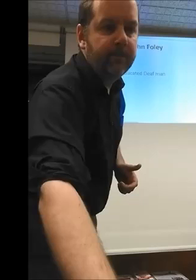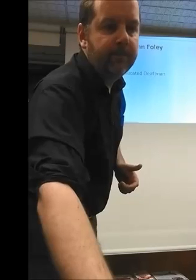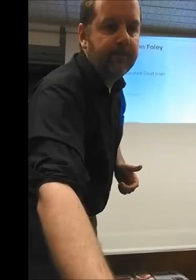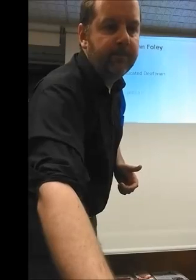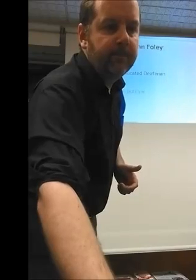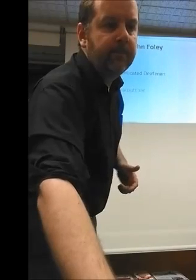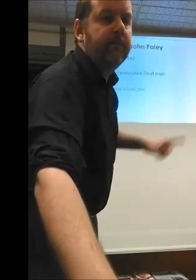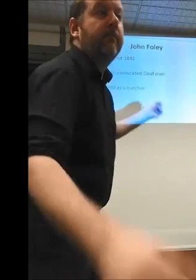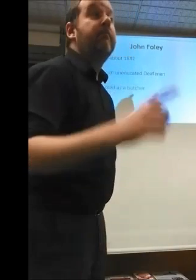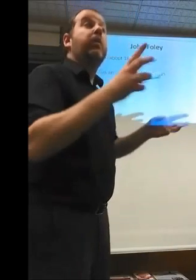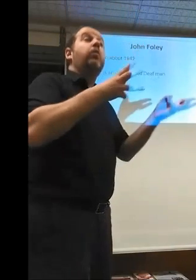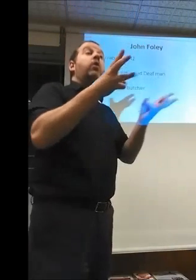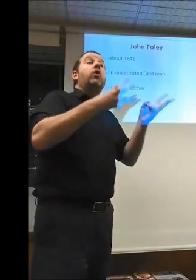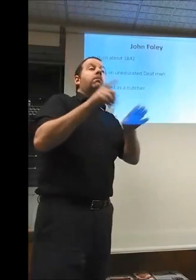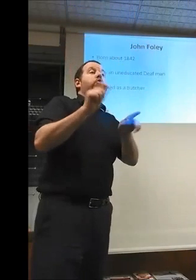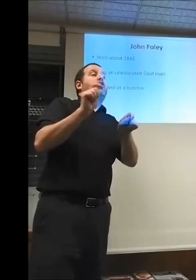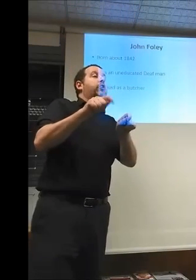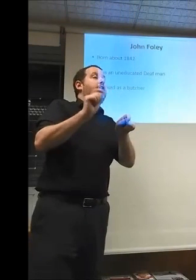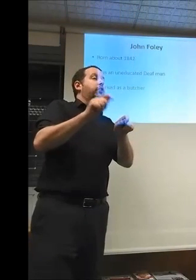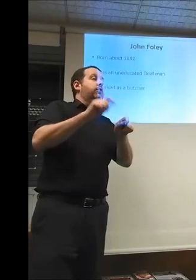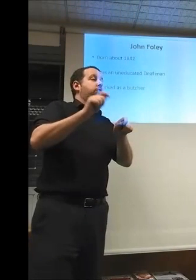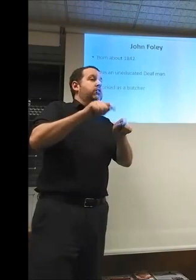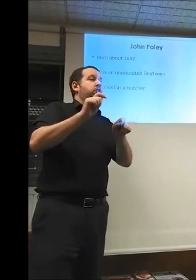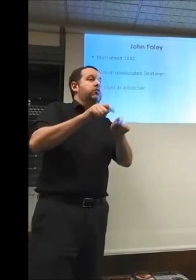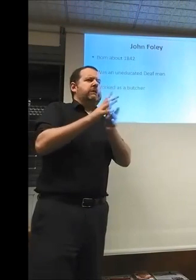different things like that.